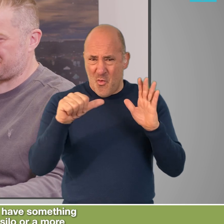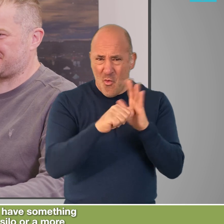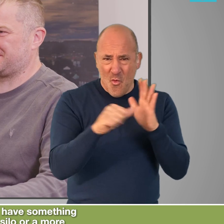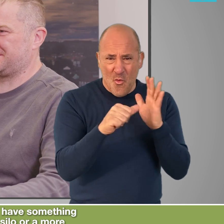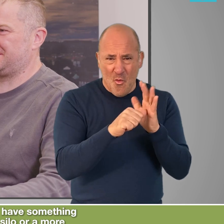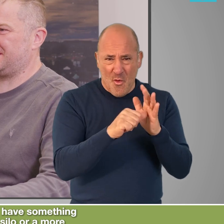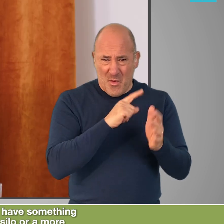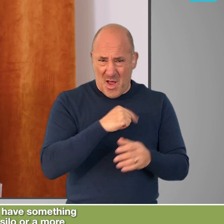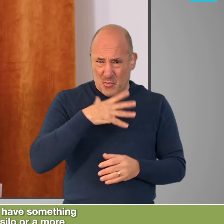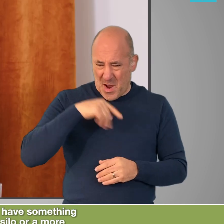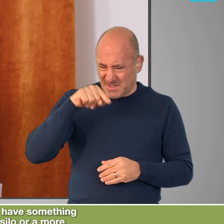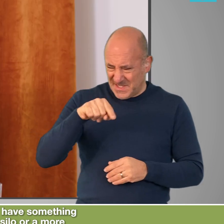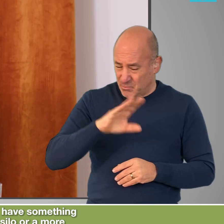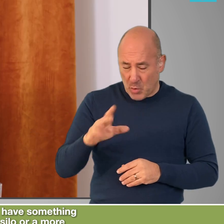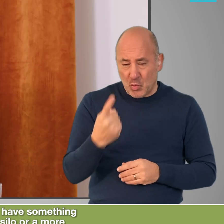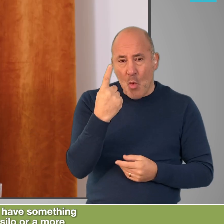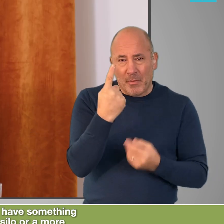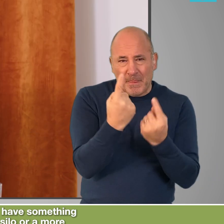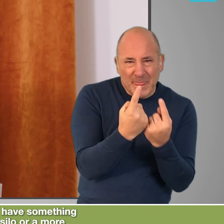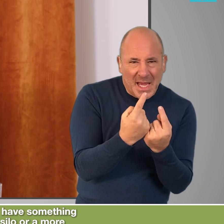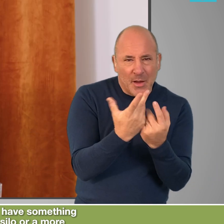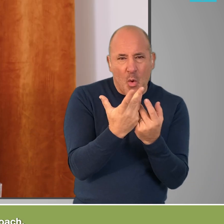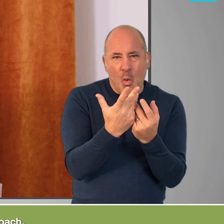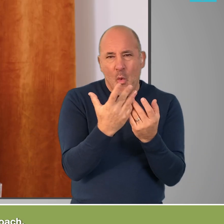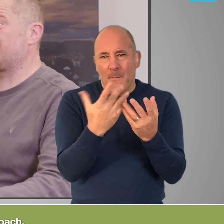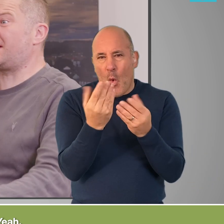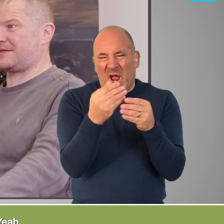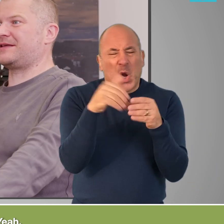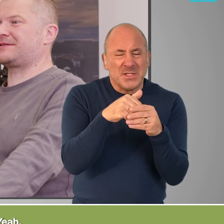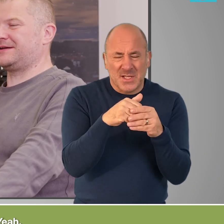can be when you want to have something that's just beyond one silo or a more inclusive approach. Yes, exactly. Yeah.